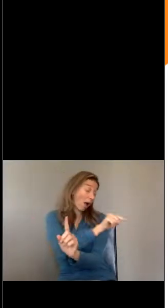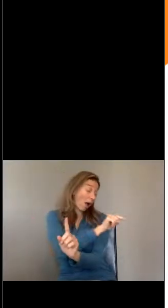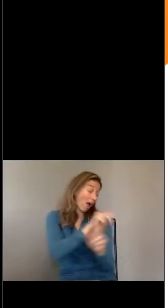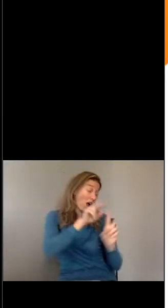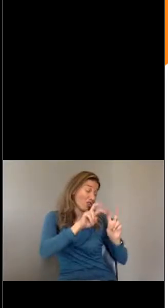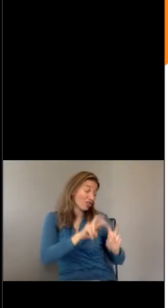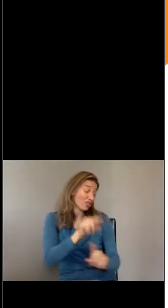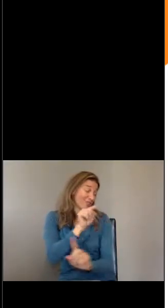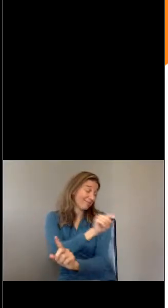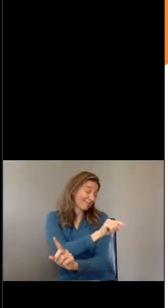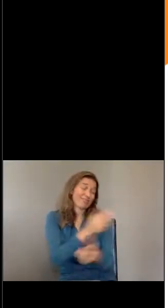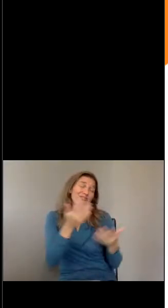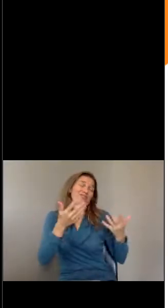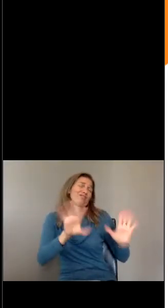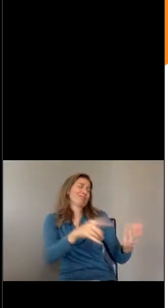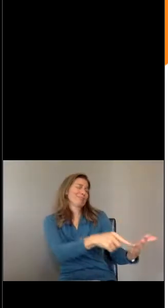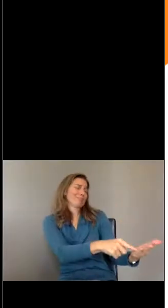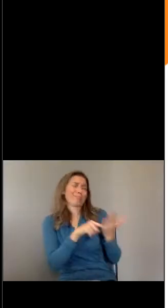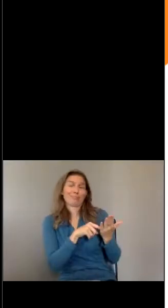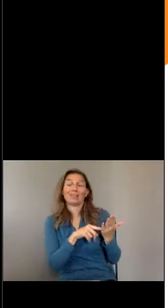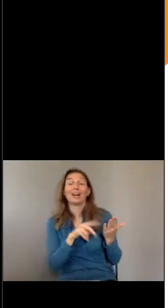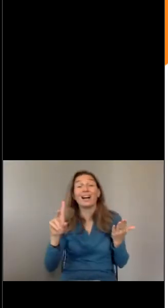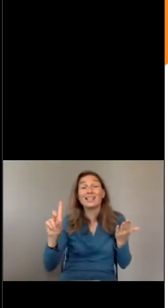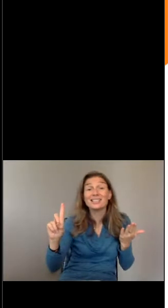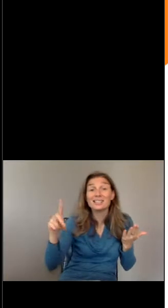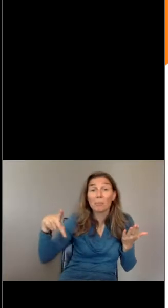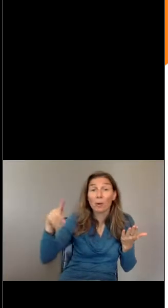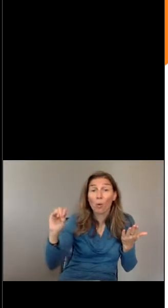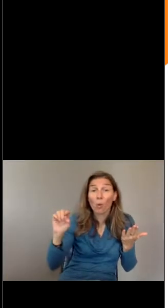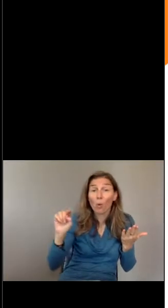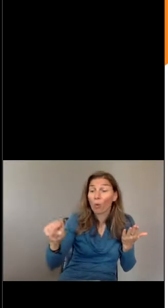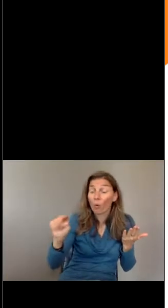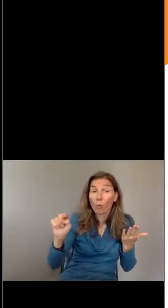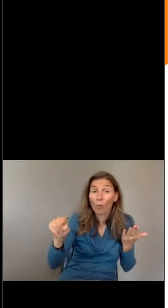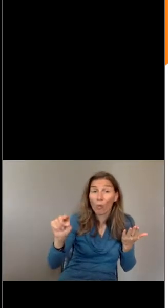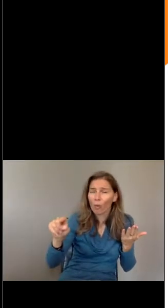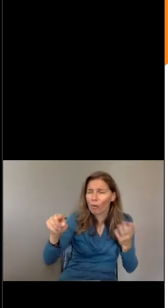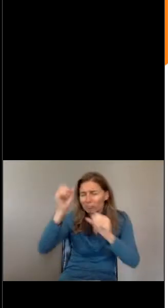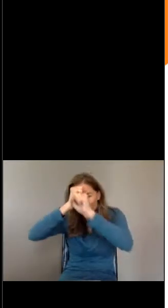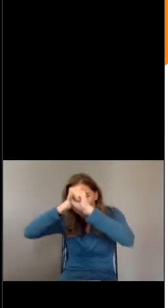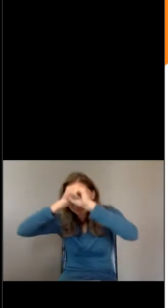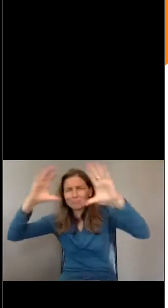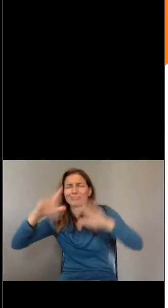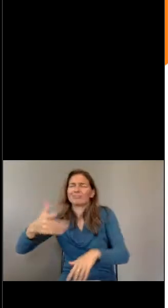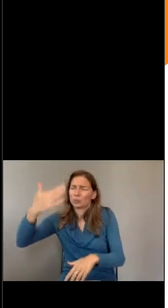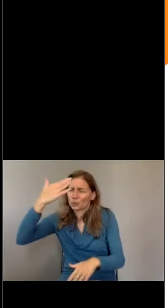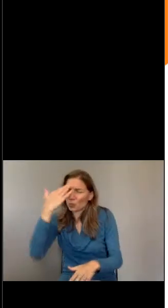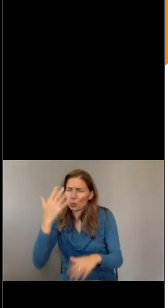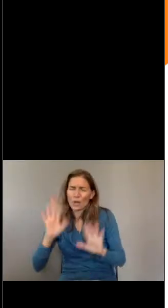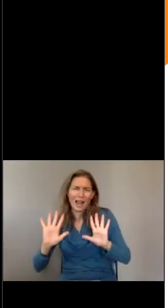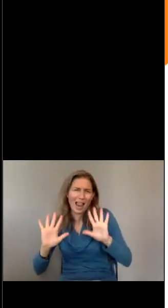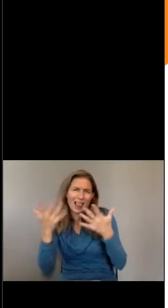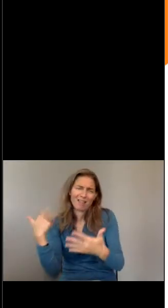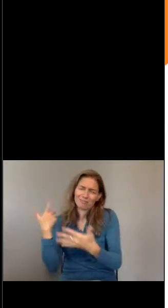that DPOs still haven't had an understanding of how social protection works, not only social protection